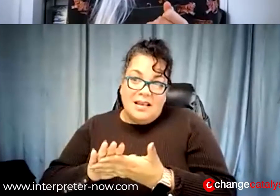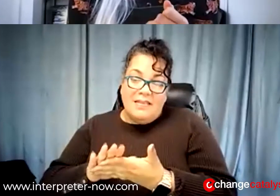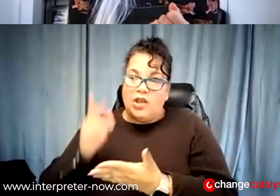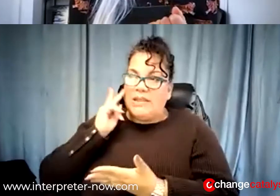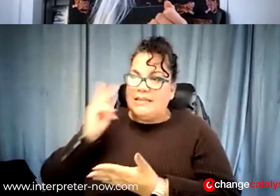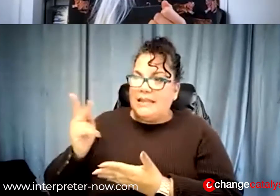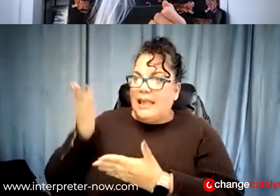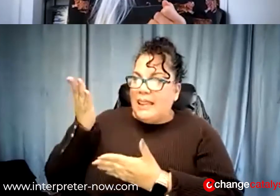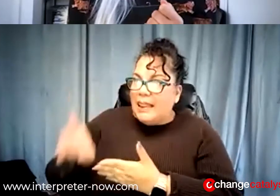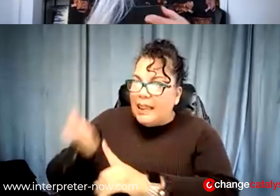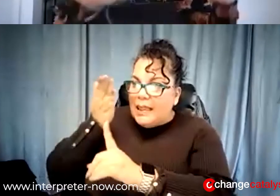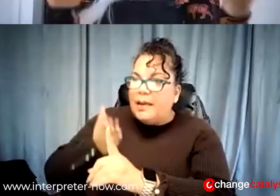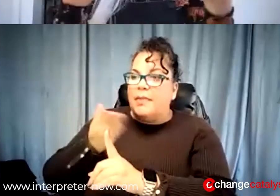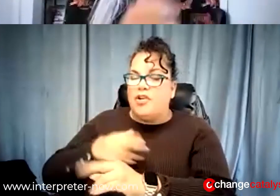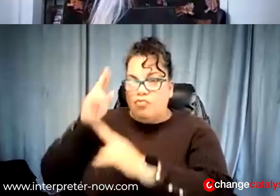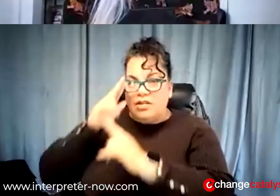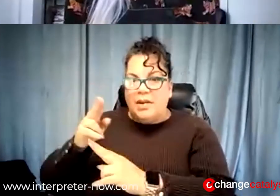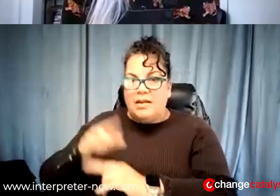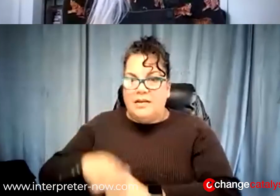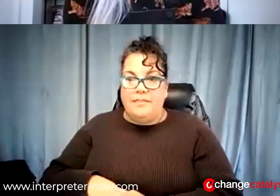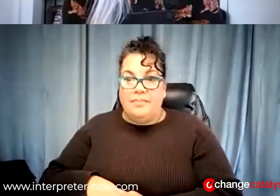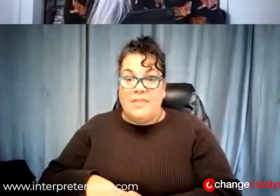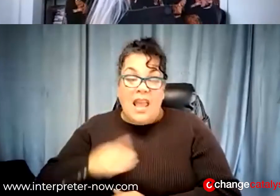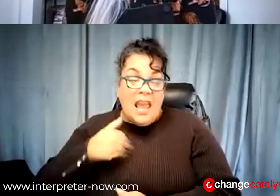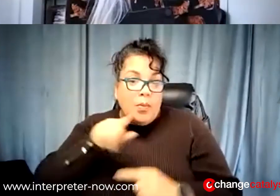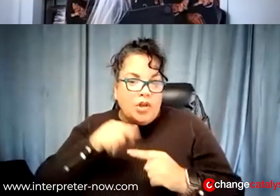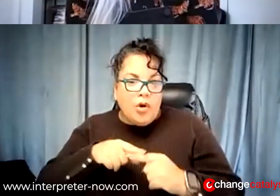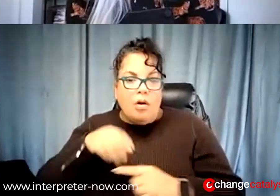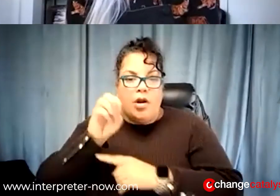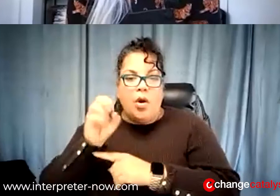respect them. And when you're on OwnTrail, you can connect with Rebekah and I, and of course, learn more